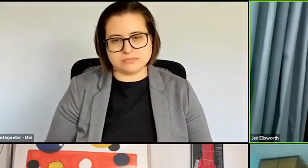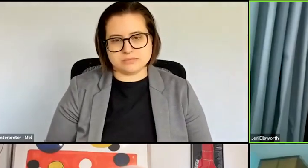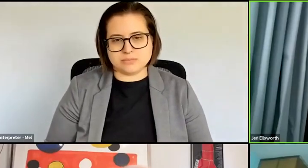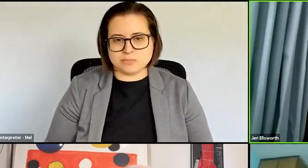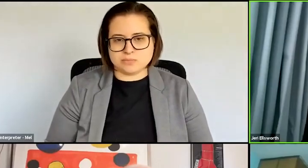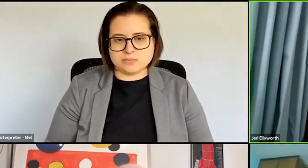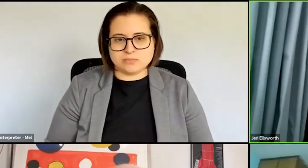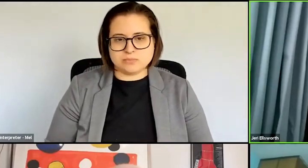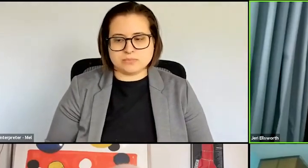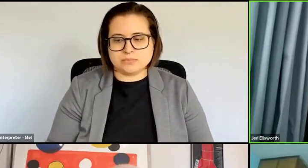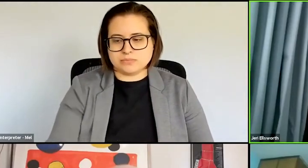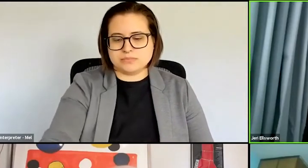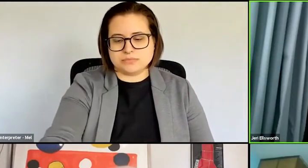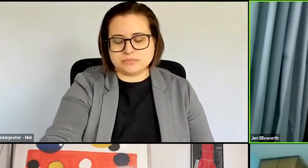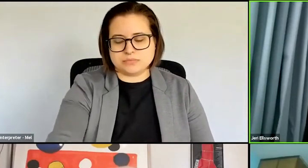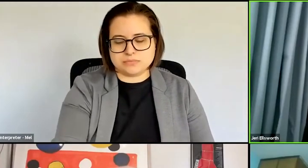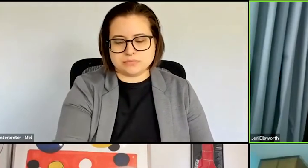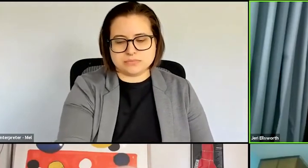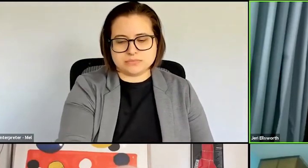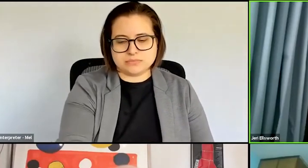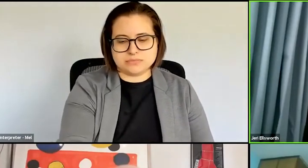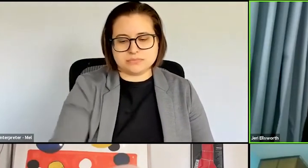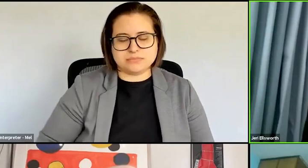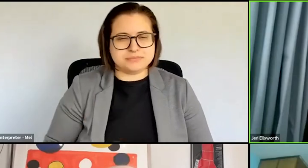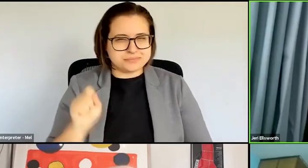it's almost always a golden rule to eliminate you know,